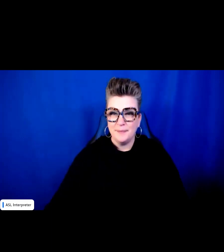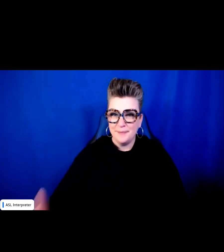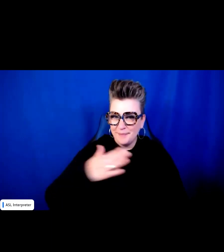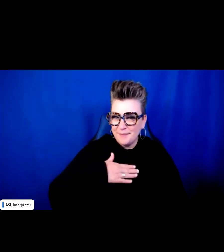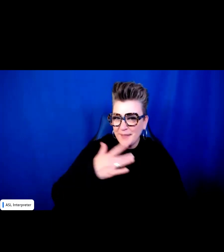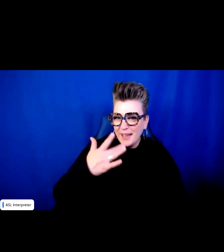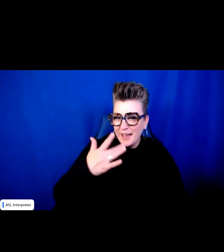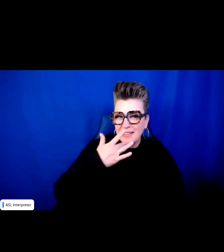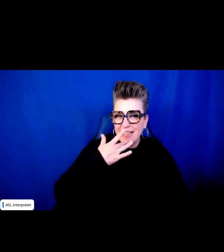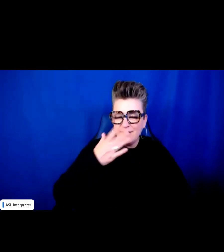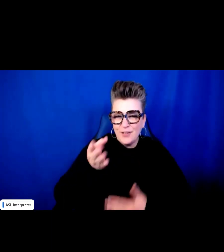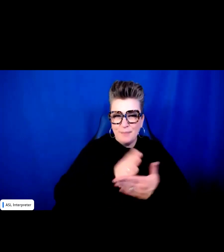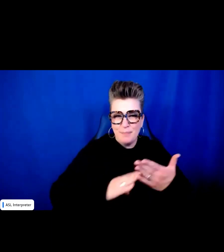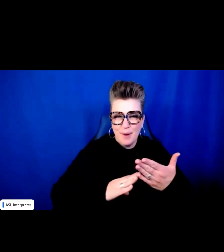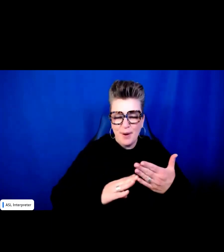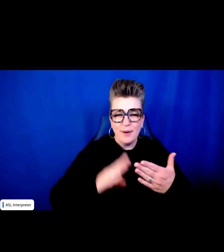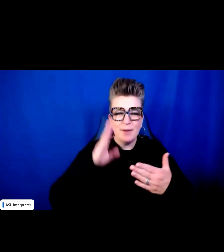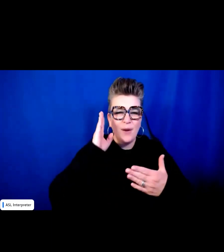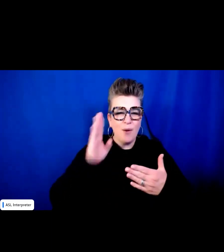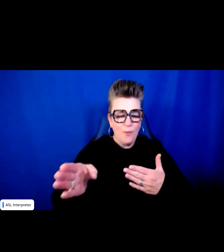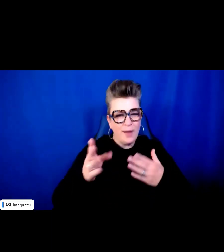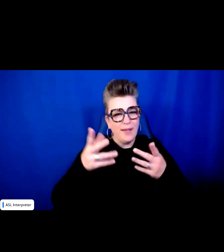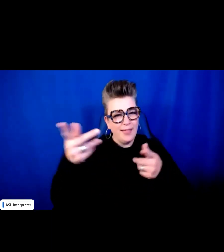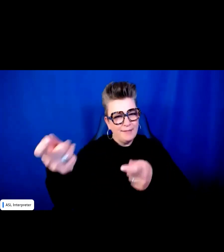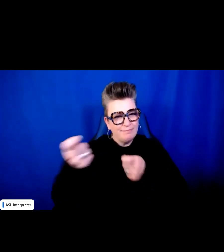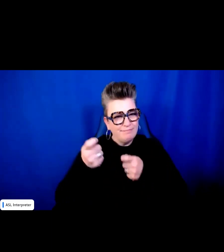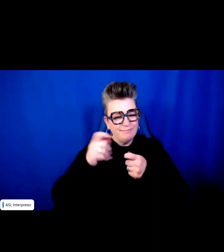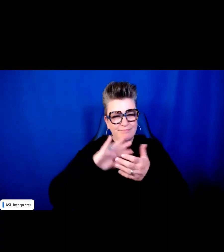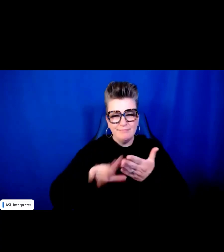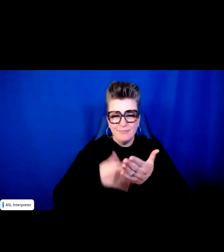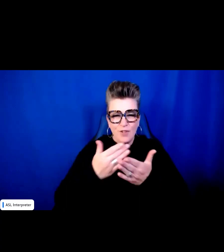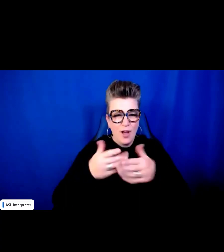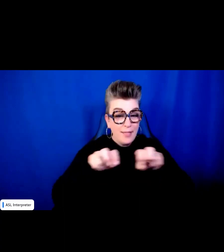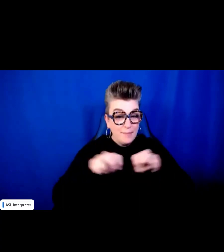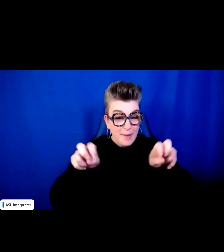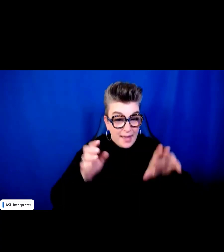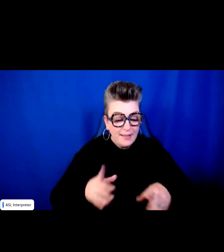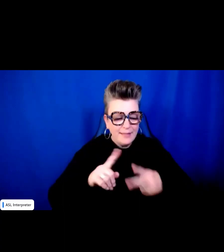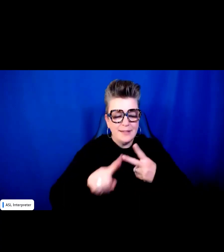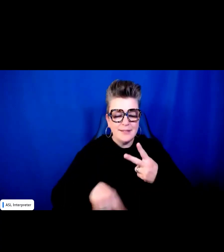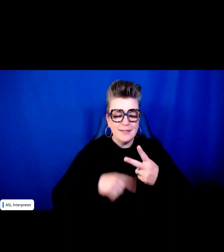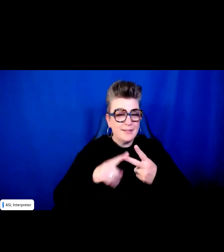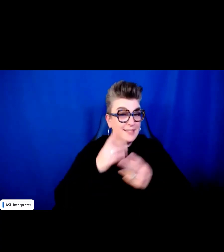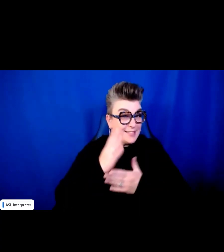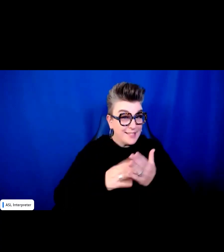is we're going to bring in all of our panelists and some additional Q&A folks to answer your questions live.